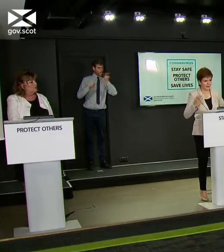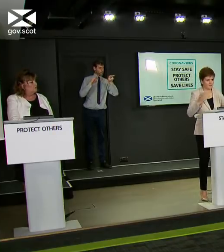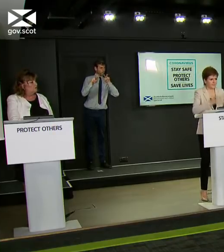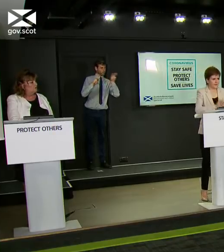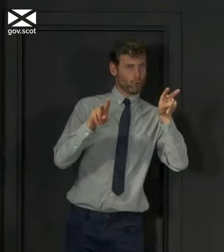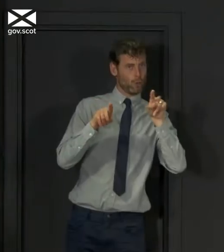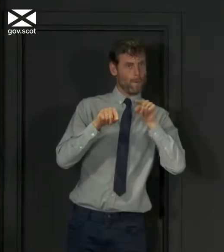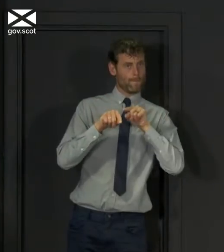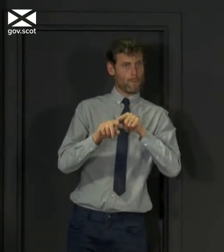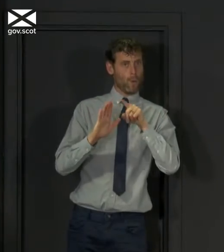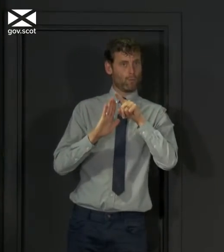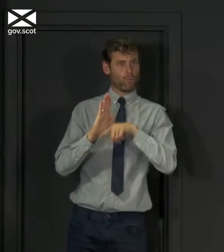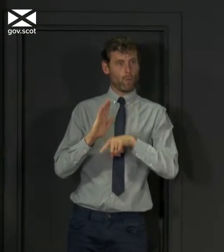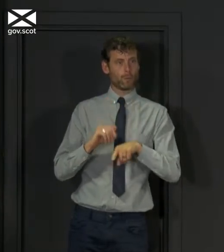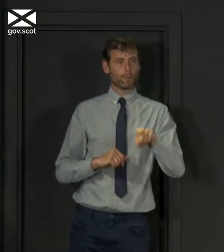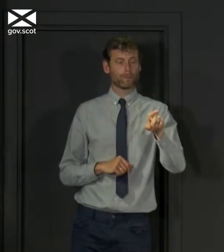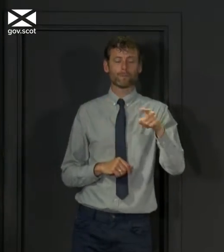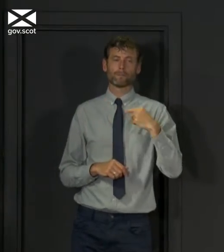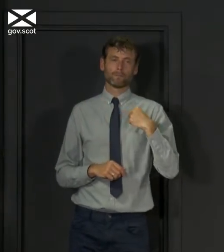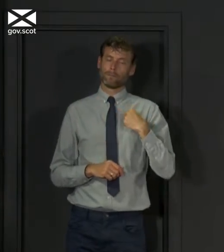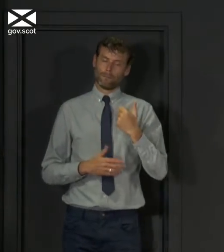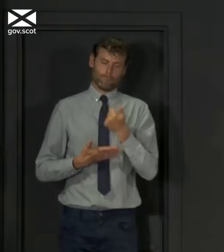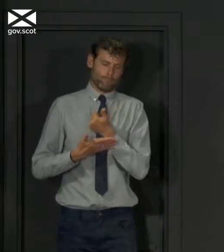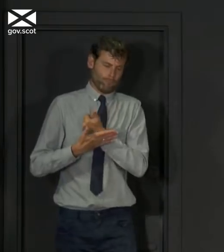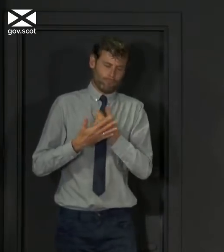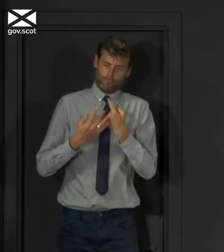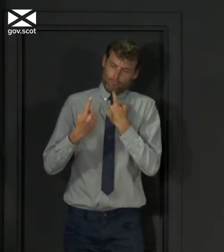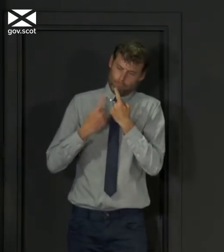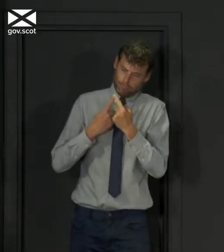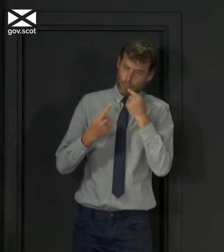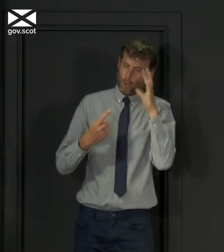I have had and continue to have regular discussions with the Chief Constable throughout this pandemic,